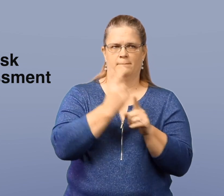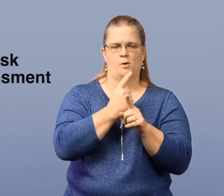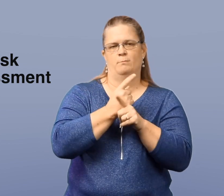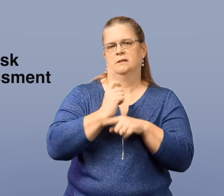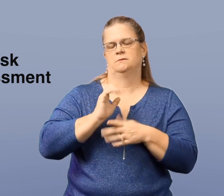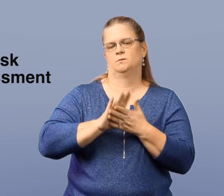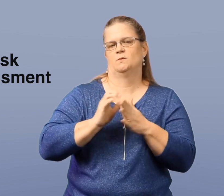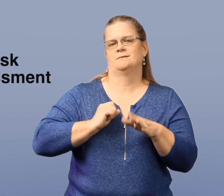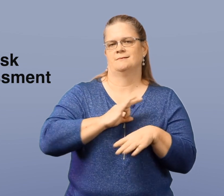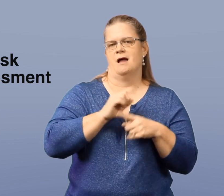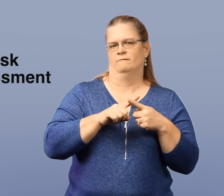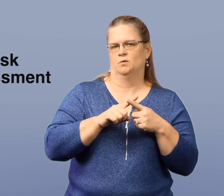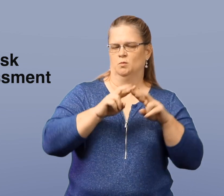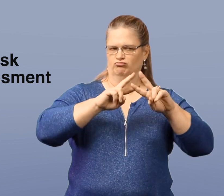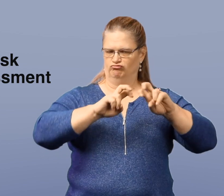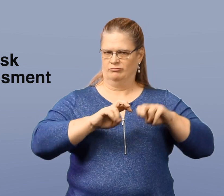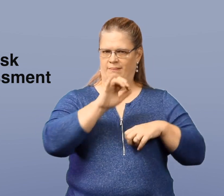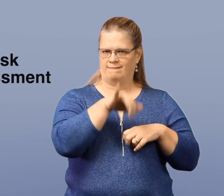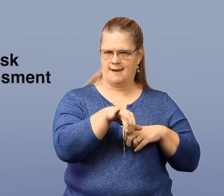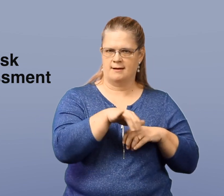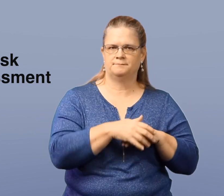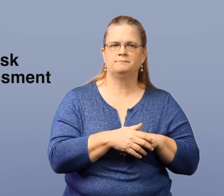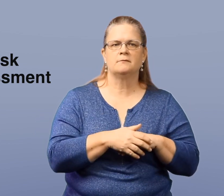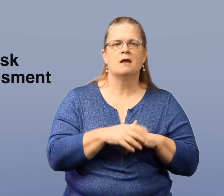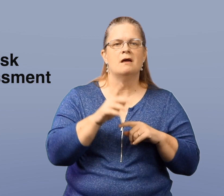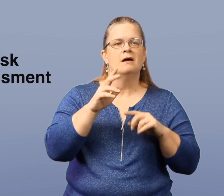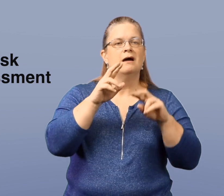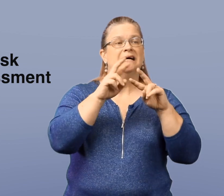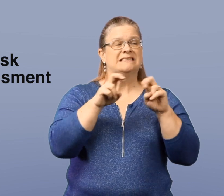These are the most appropriate school staff to partake in this assessment.